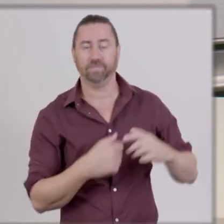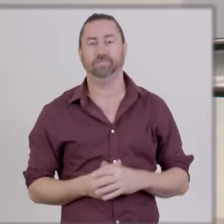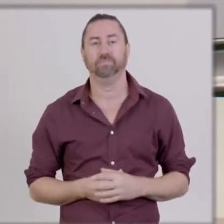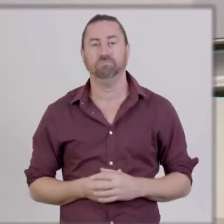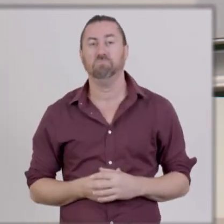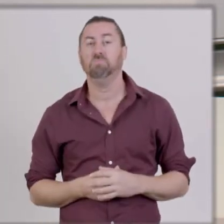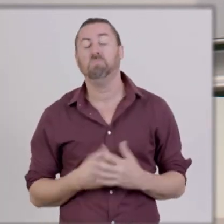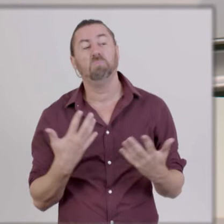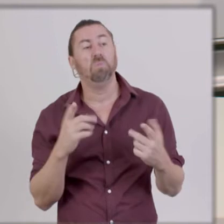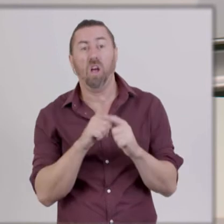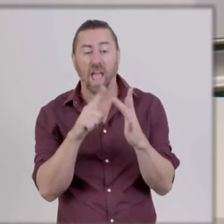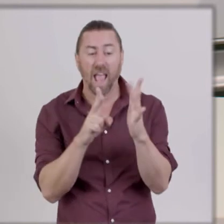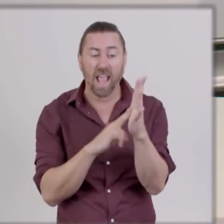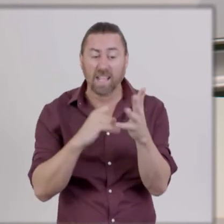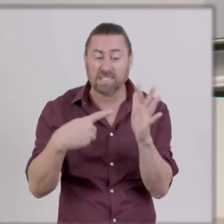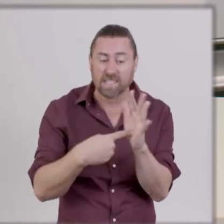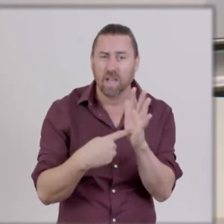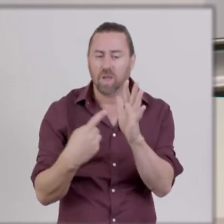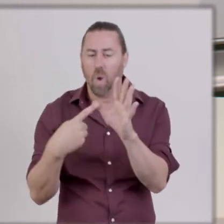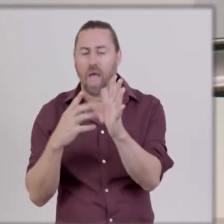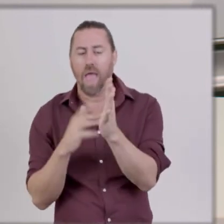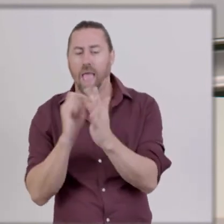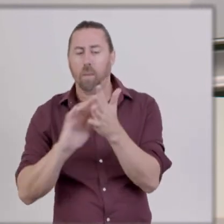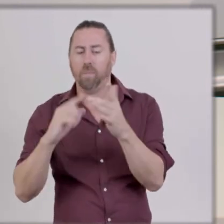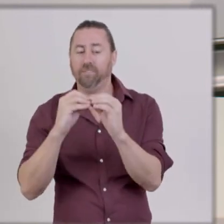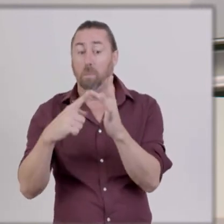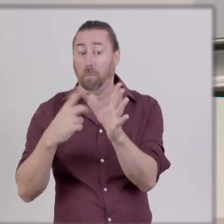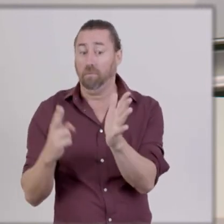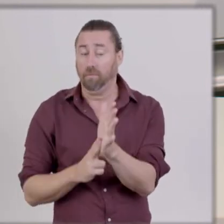This occurs in animals including insects and amphibians.